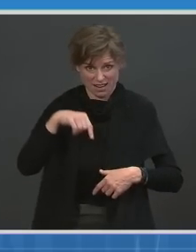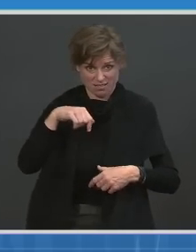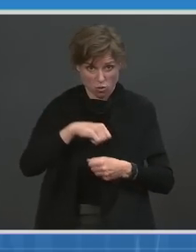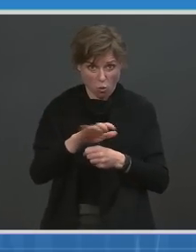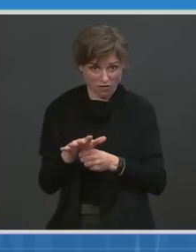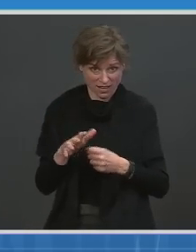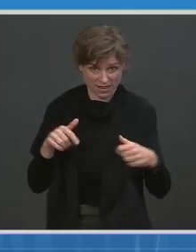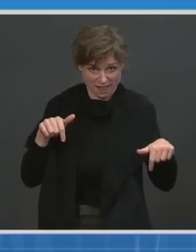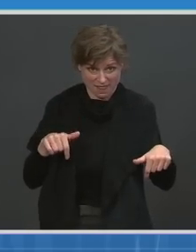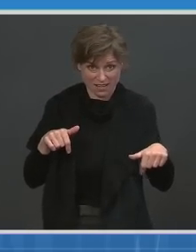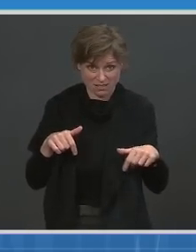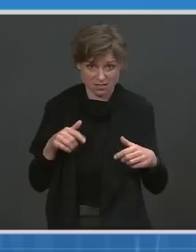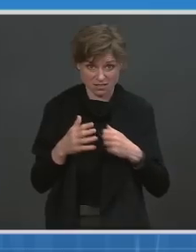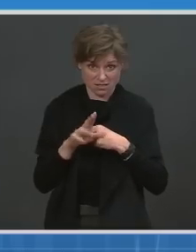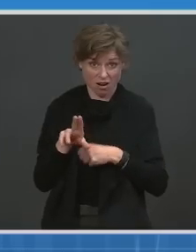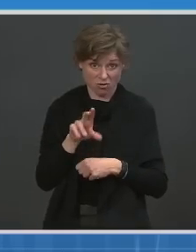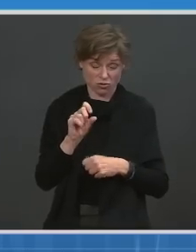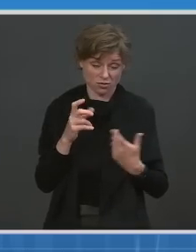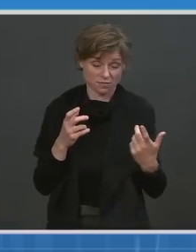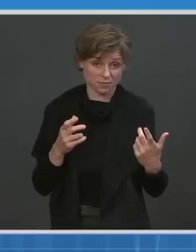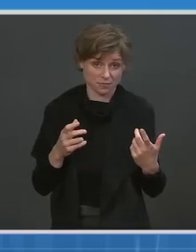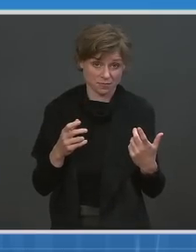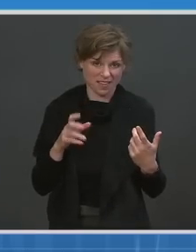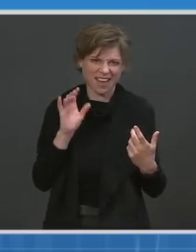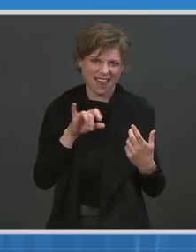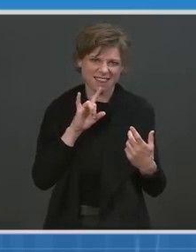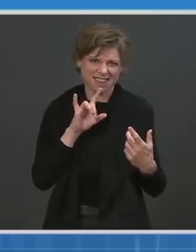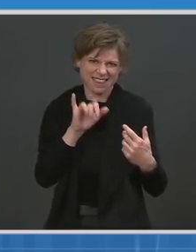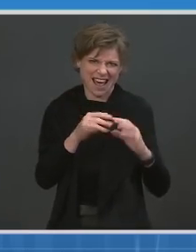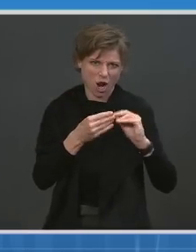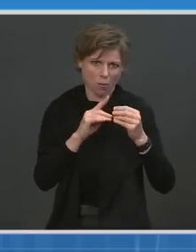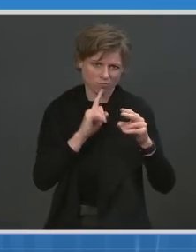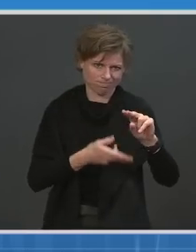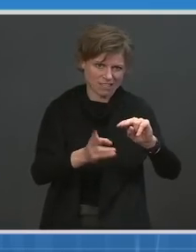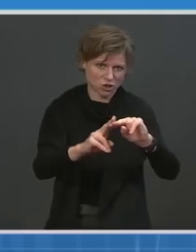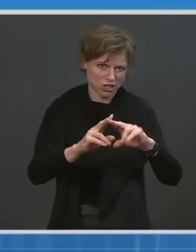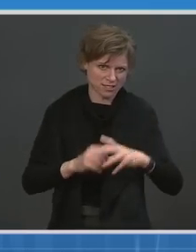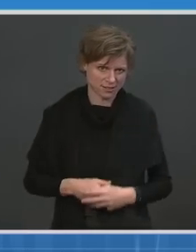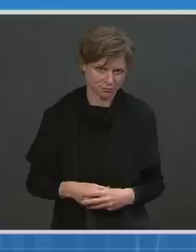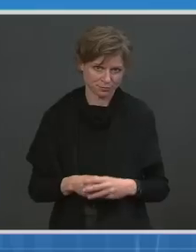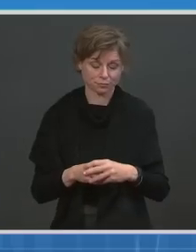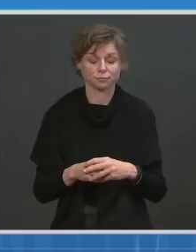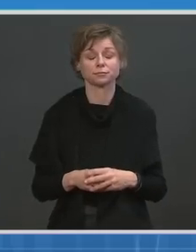and that number is growing. Next slide. So what I want to do, again, is take a look, first,